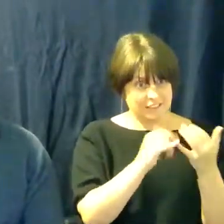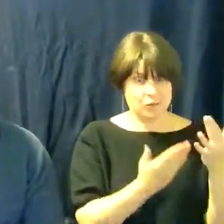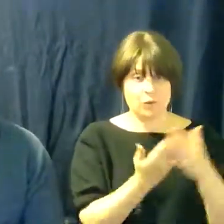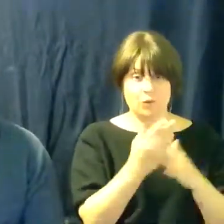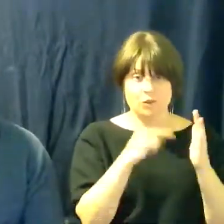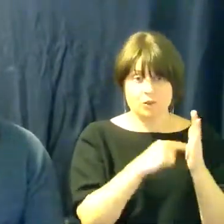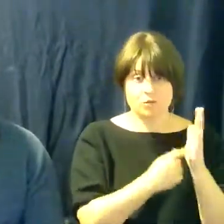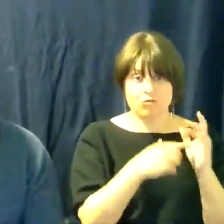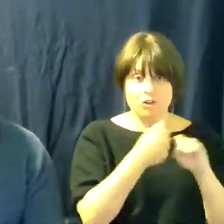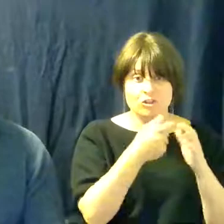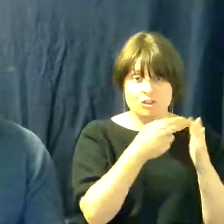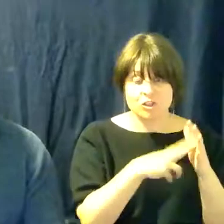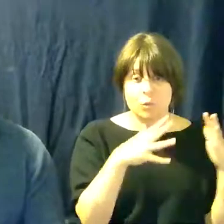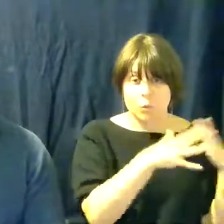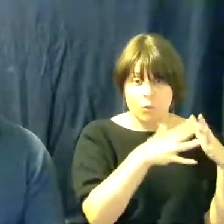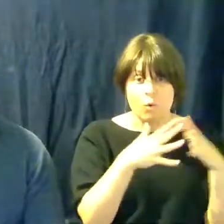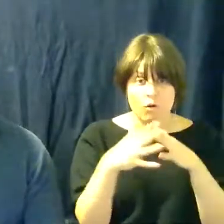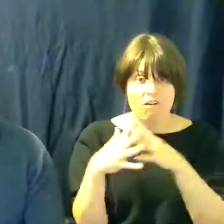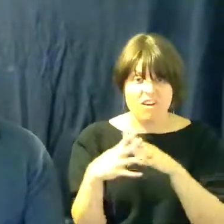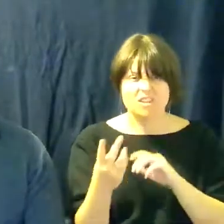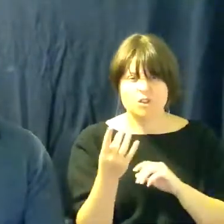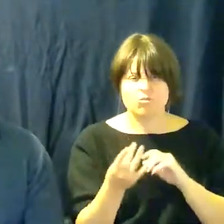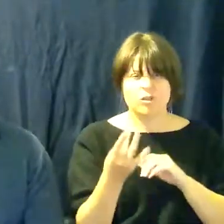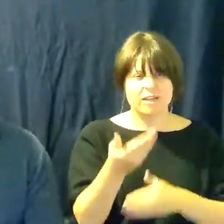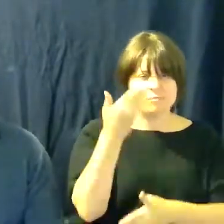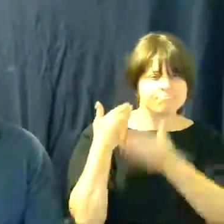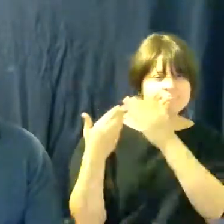odOdyssey.